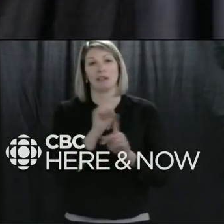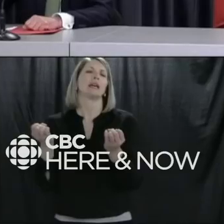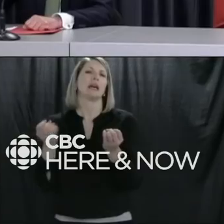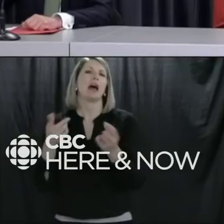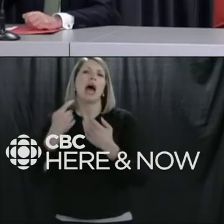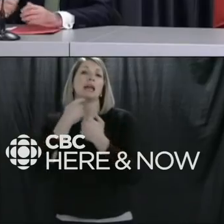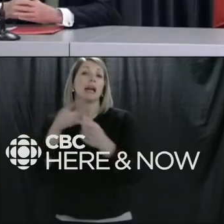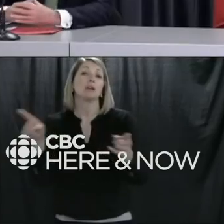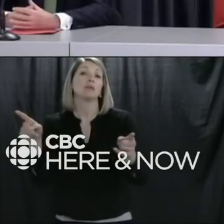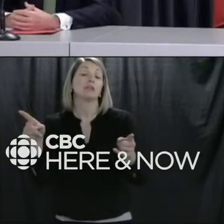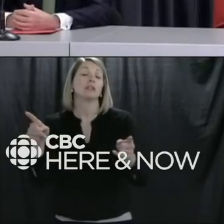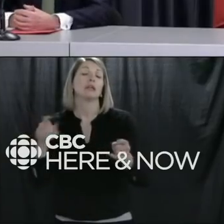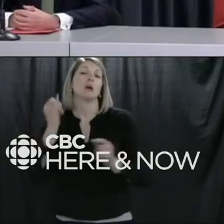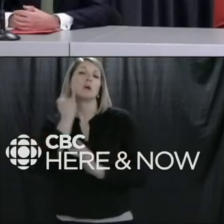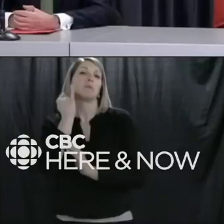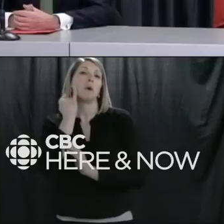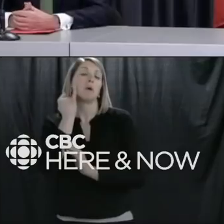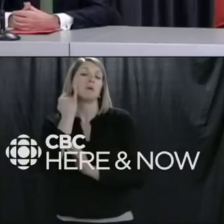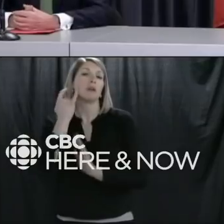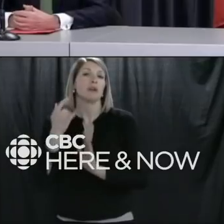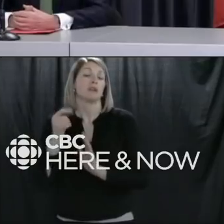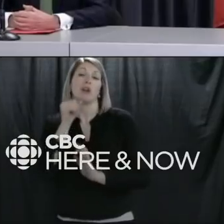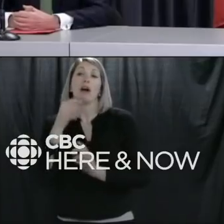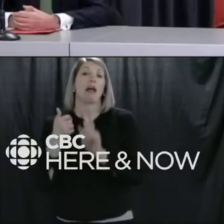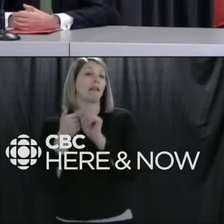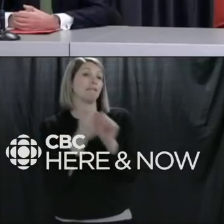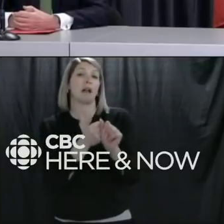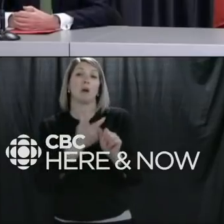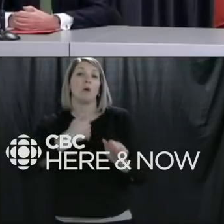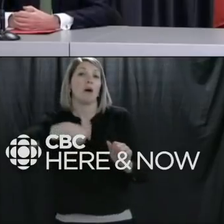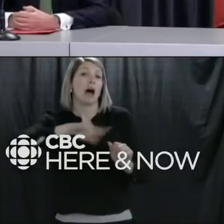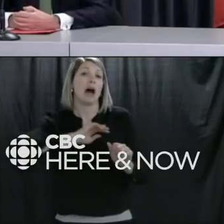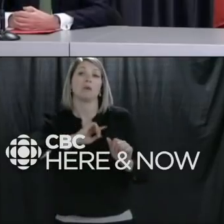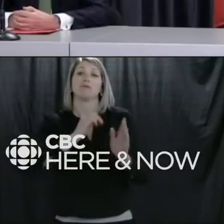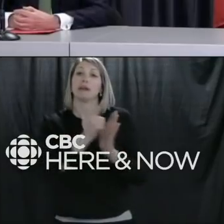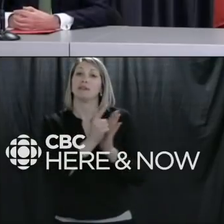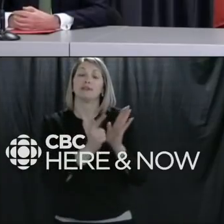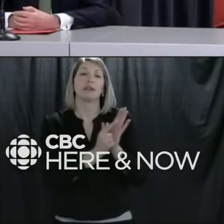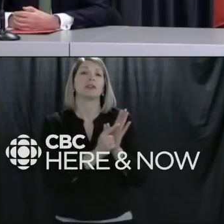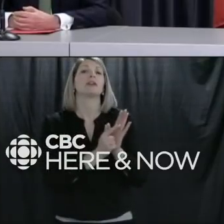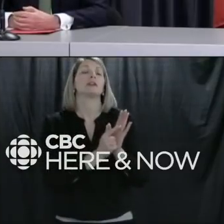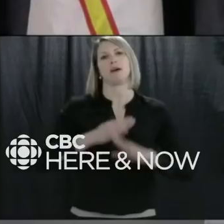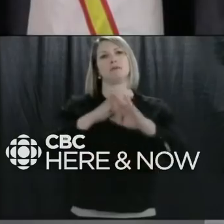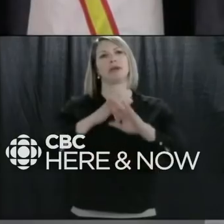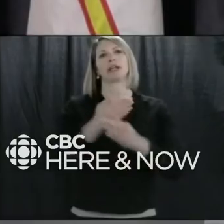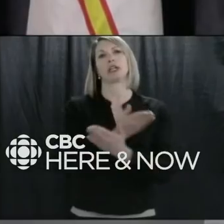IN NEWFOUNDLAND AND LABRADOR. WE ARE IN UNCHARTED WATERS HERE. Reporter: RESTRICTIONS